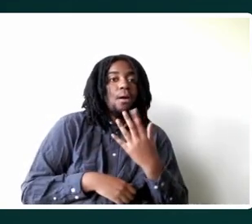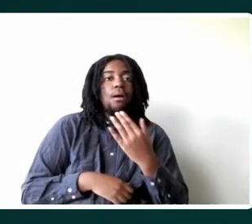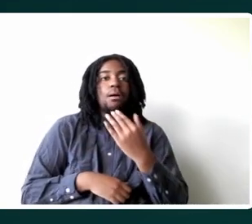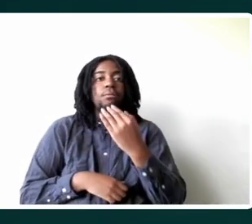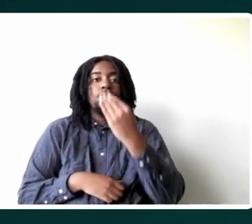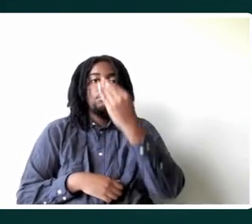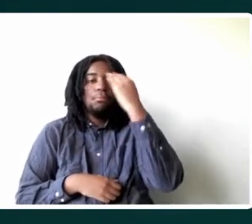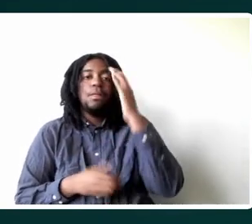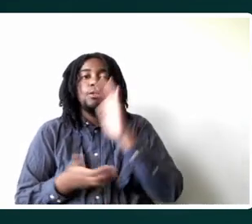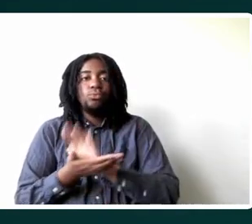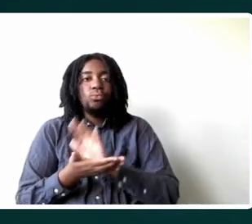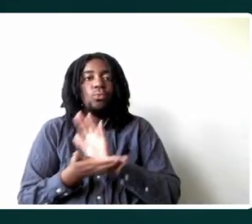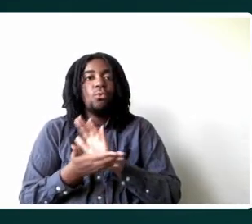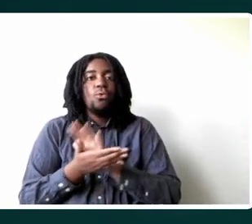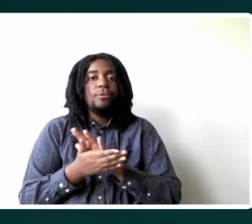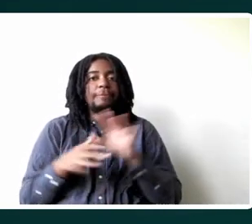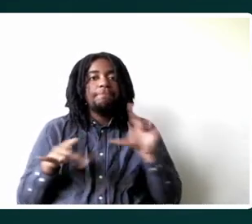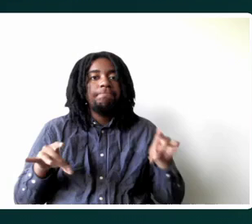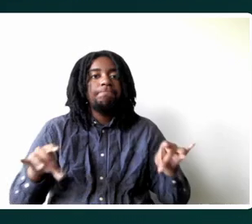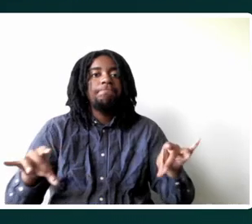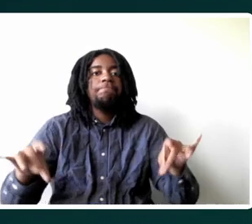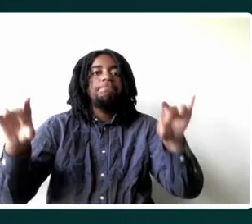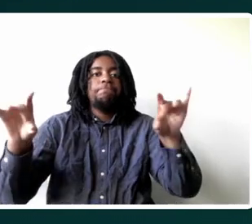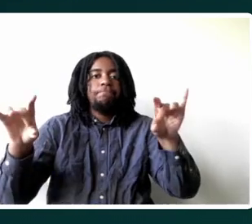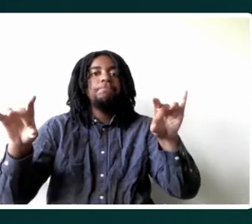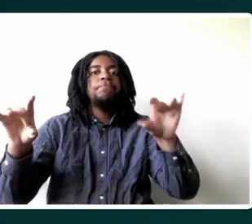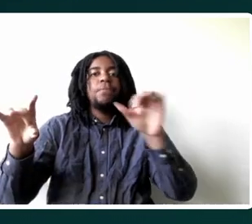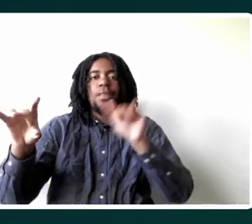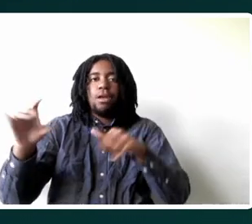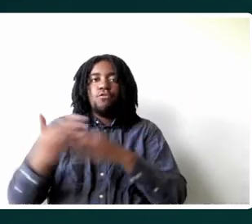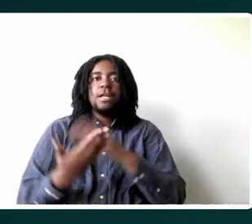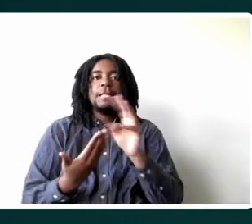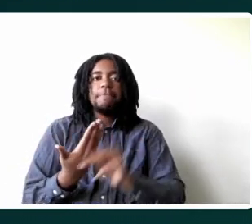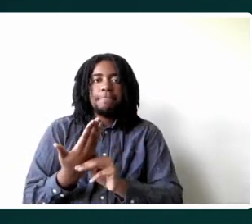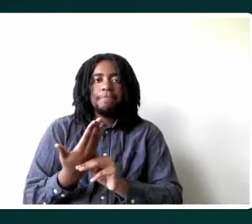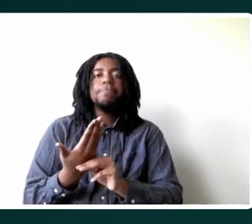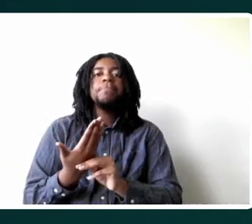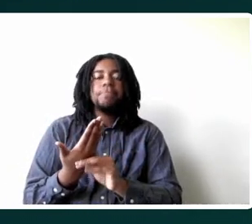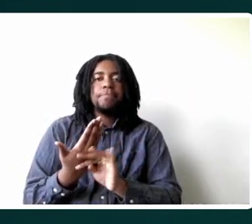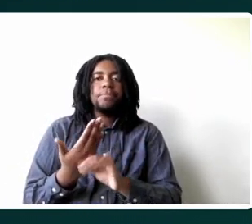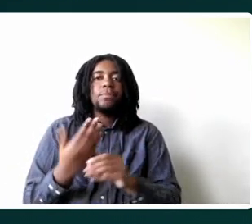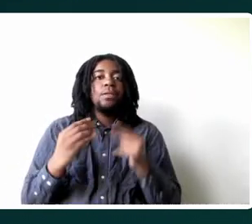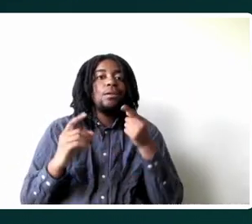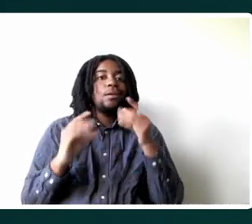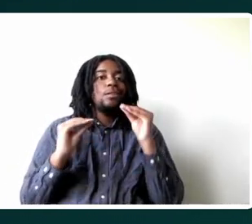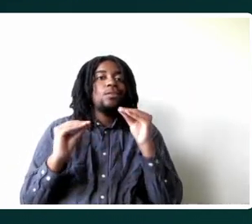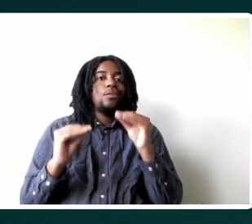were learning from. He taught at the M Street High School or Dunbar High School. He taught at Miner